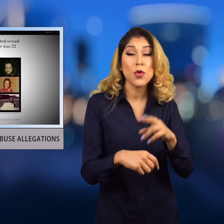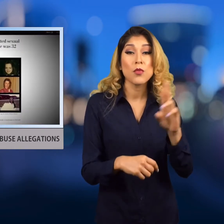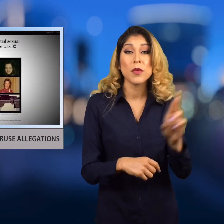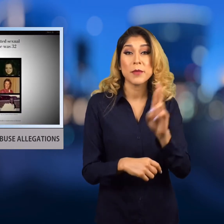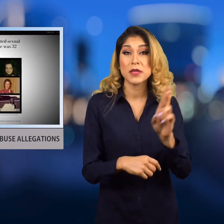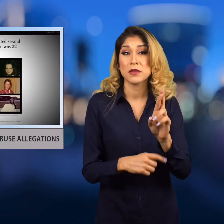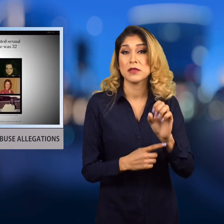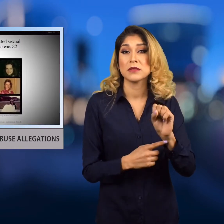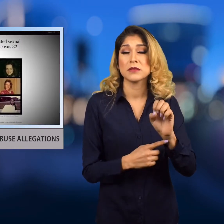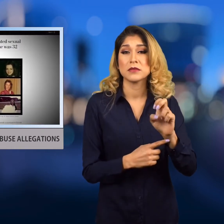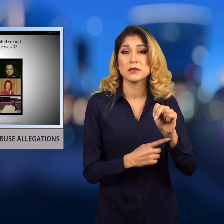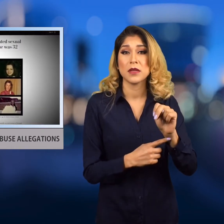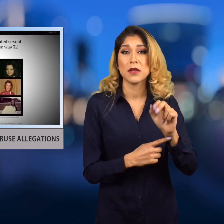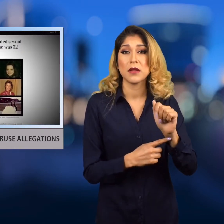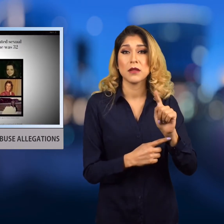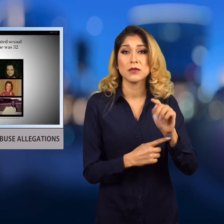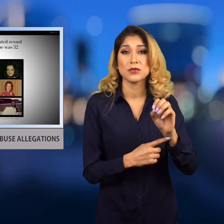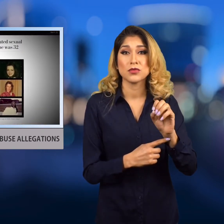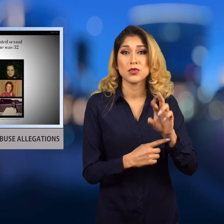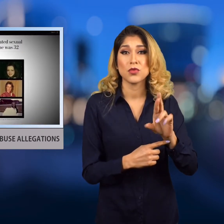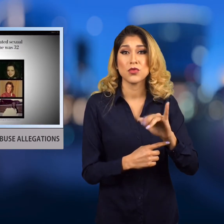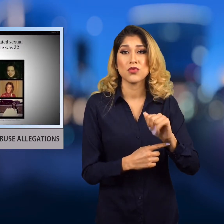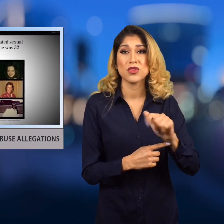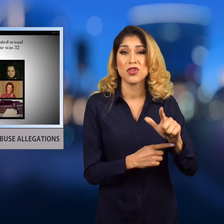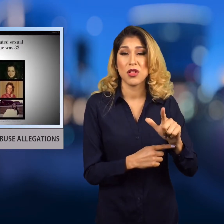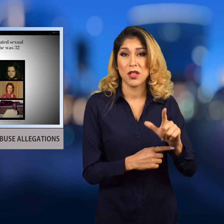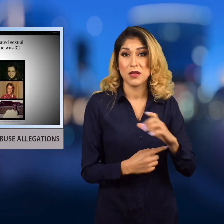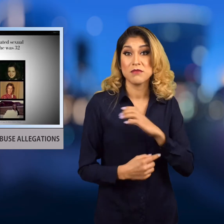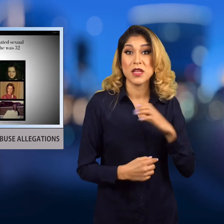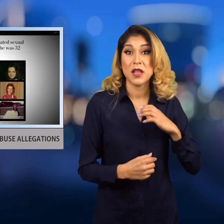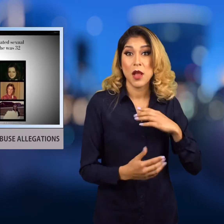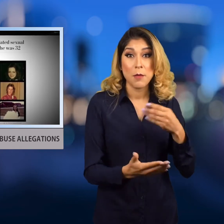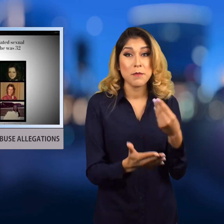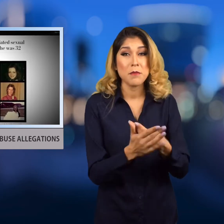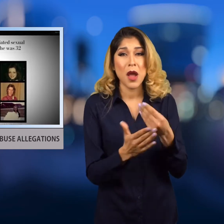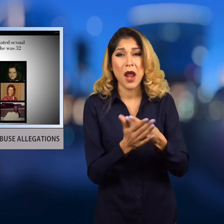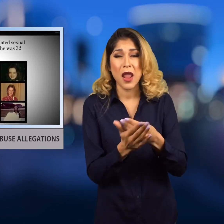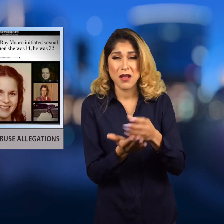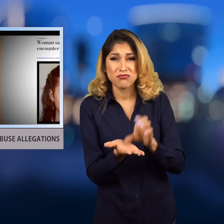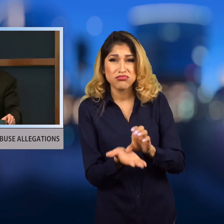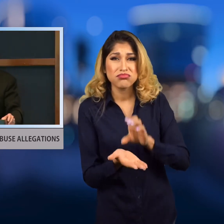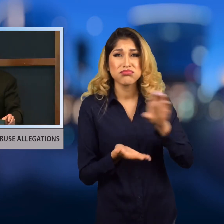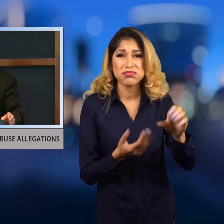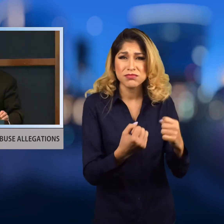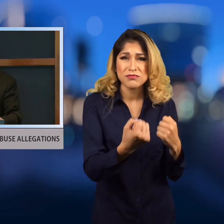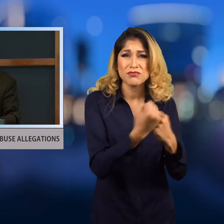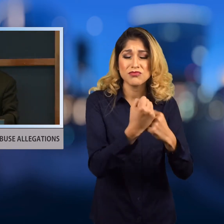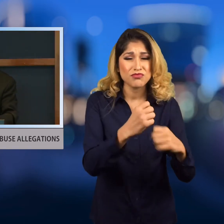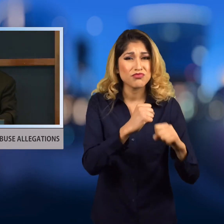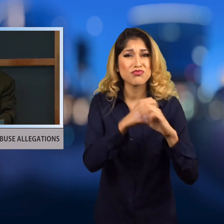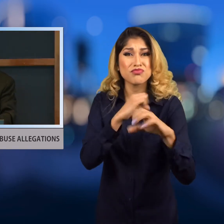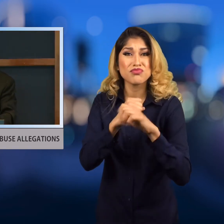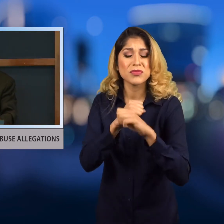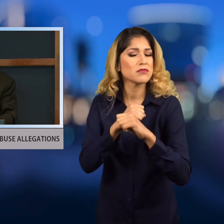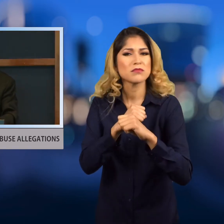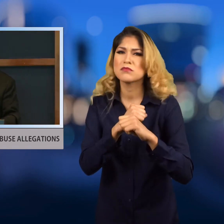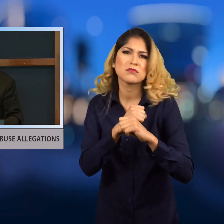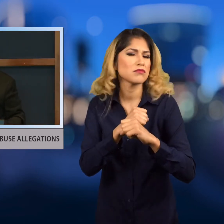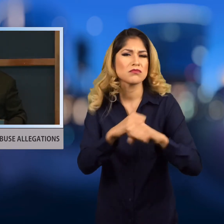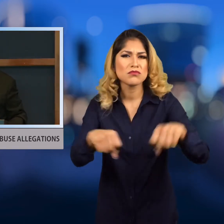Senatorial Committee has ended its fund raising arrangement with his campaign.